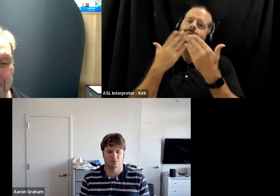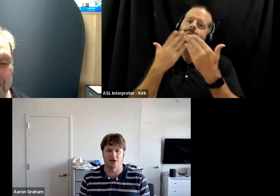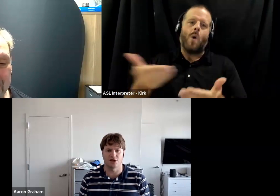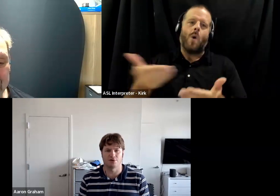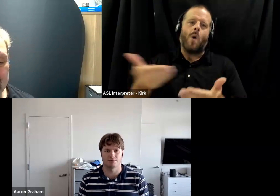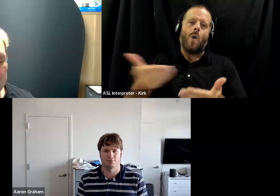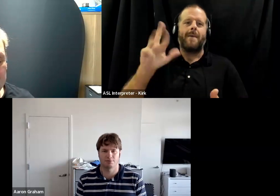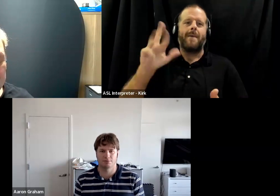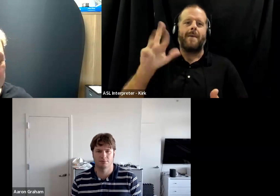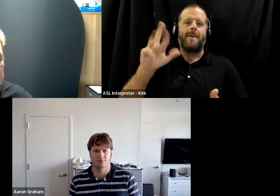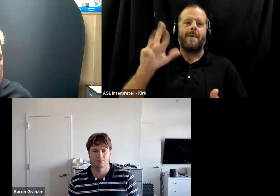Thank you.